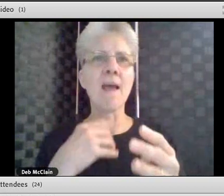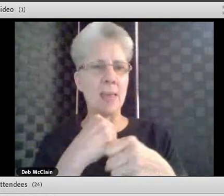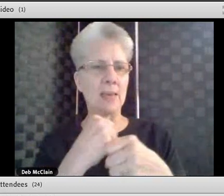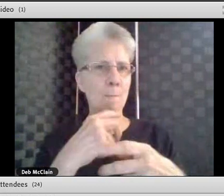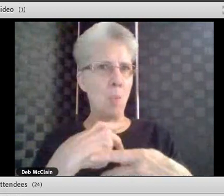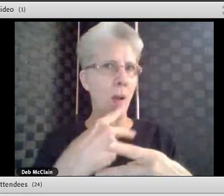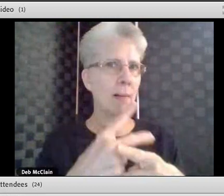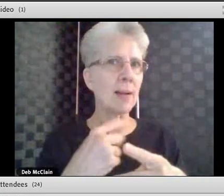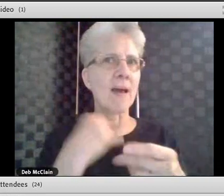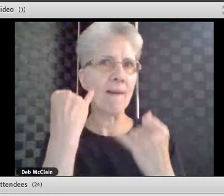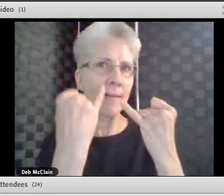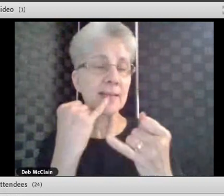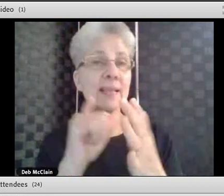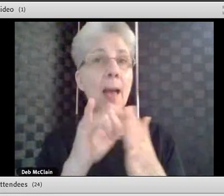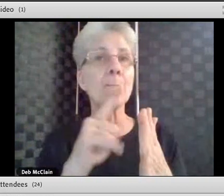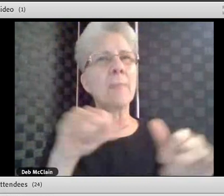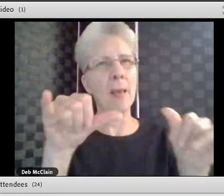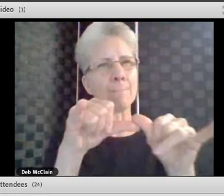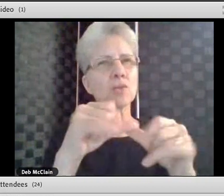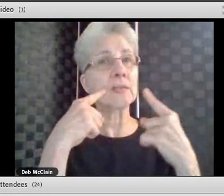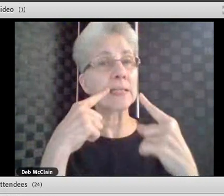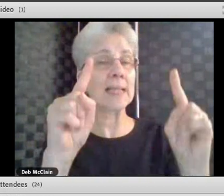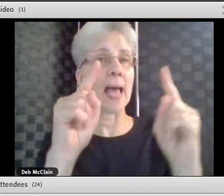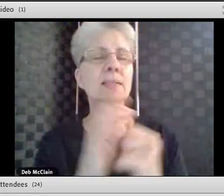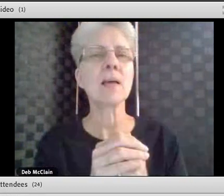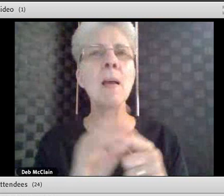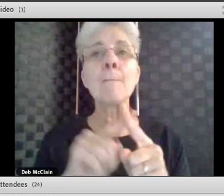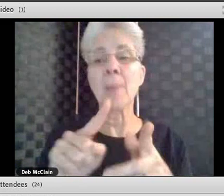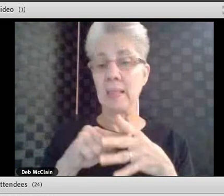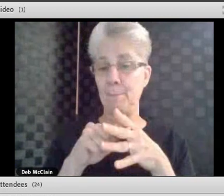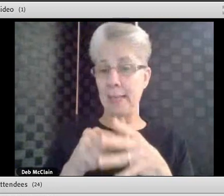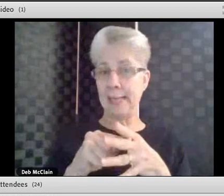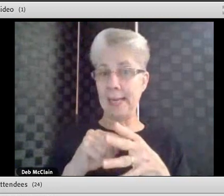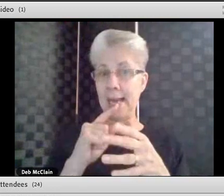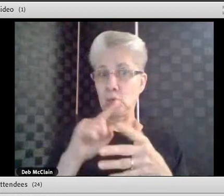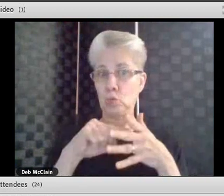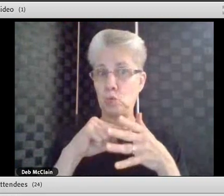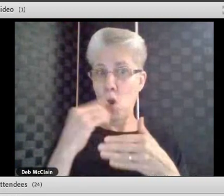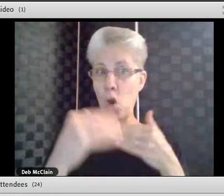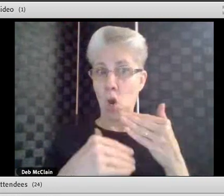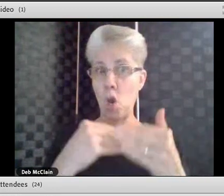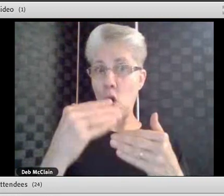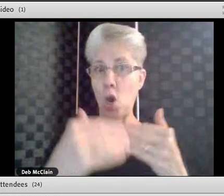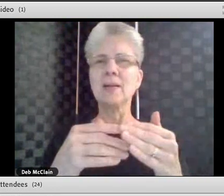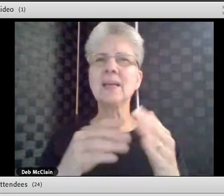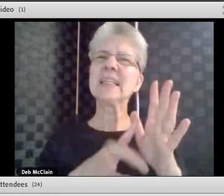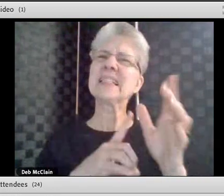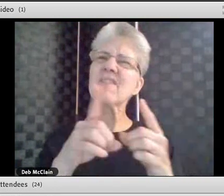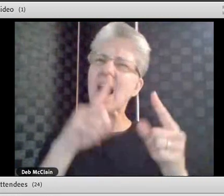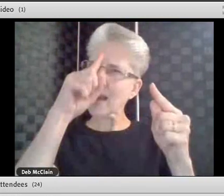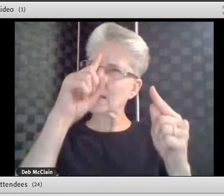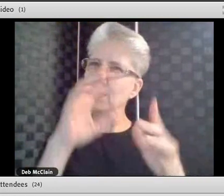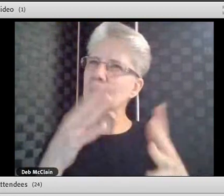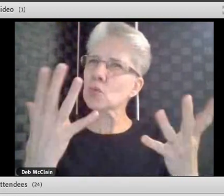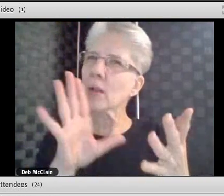being creative, making products, and having ideas, that might be a measure of success, but in the beginning as you're getting started,